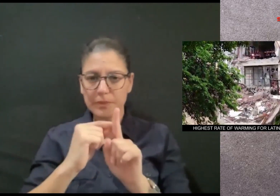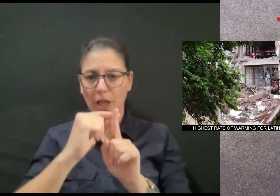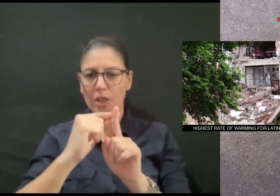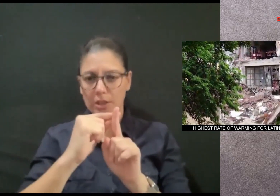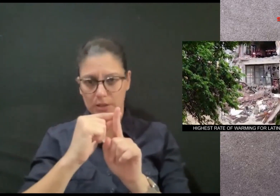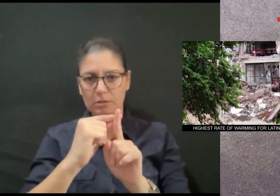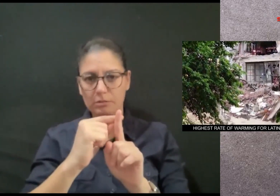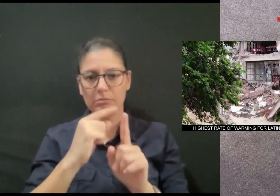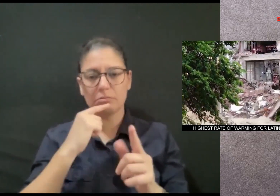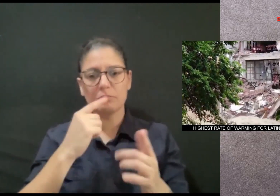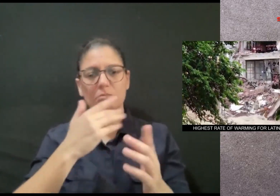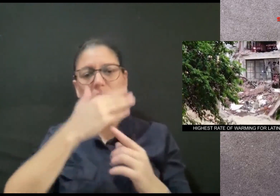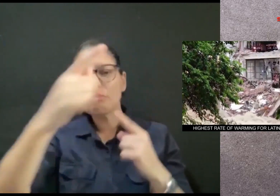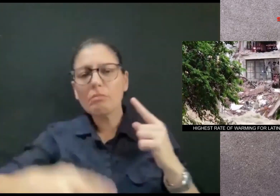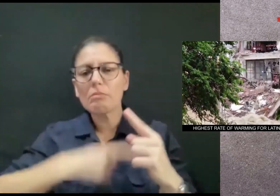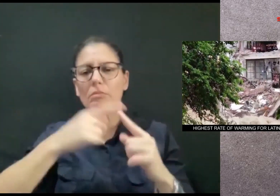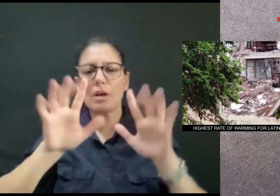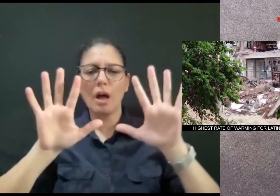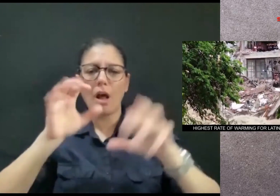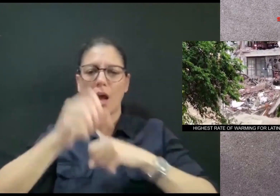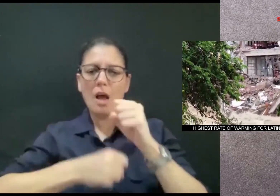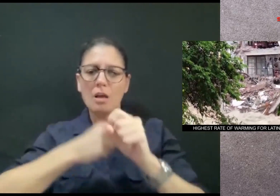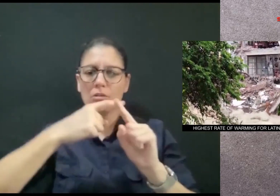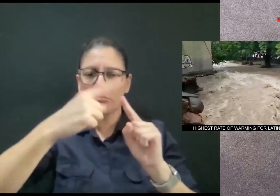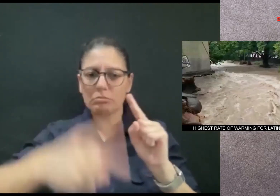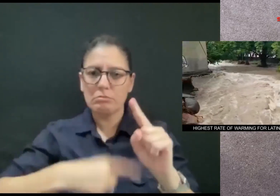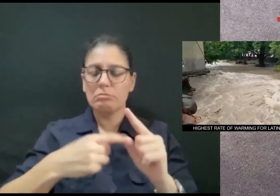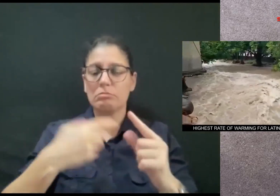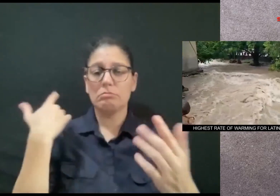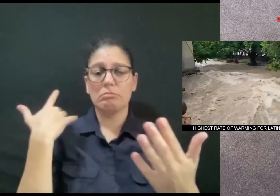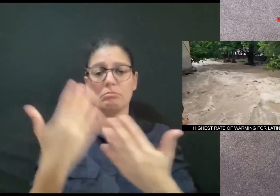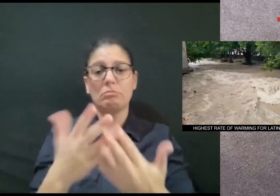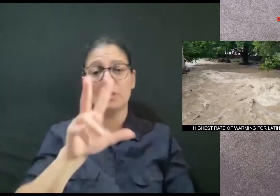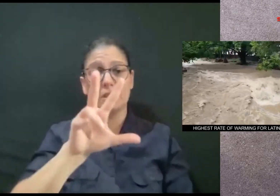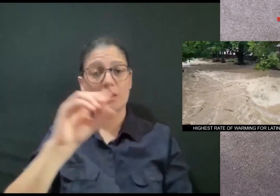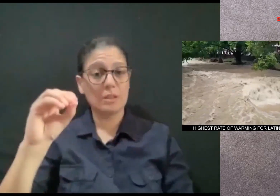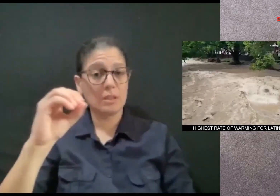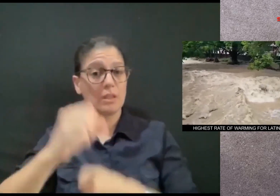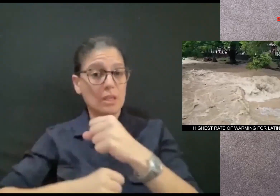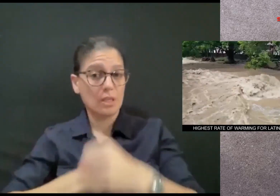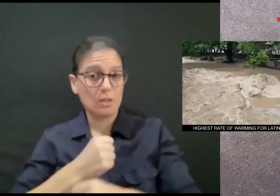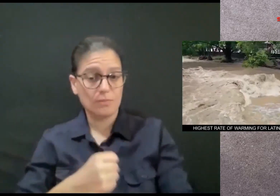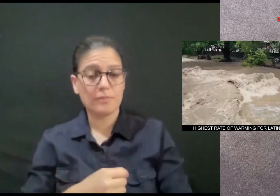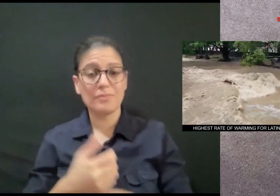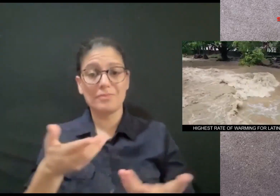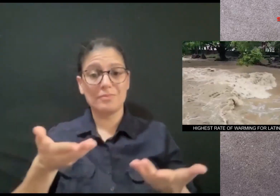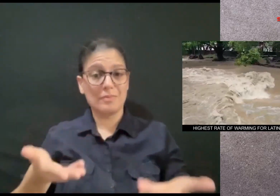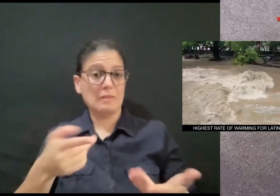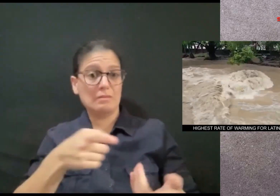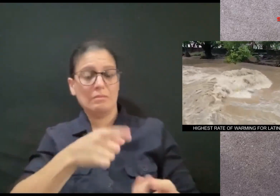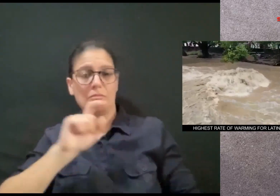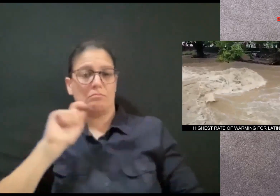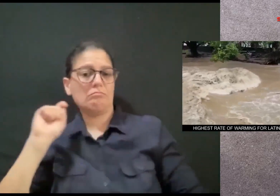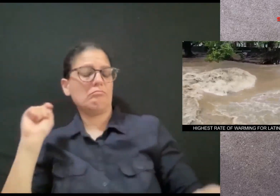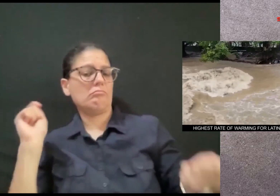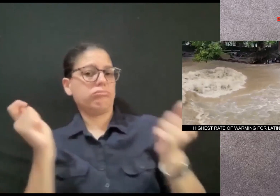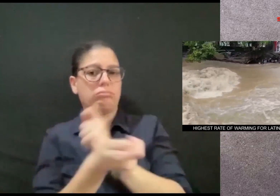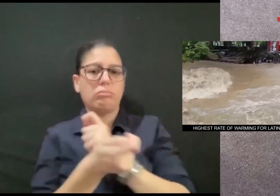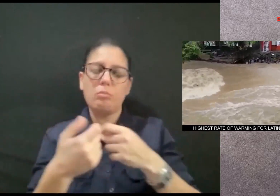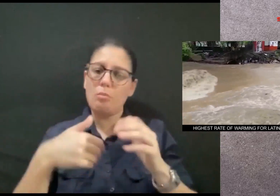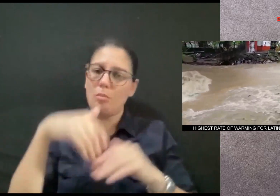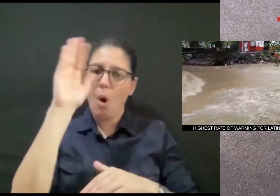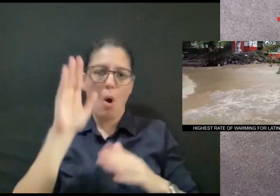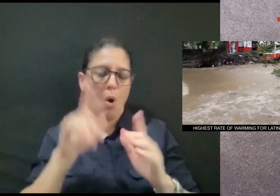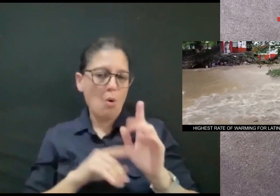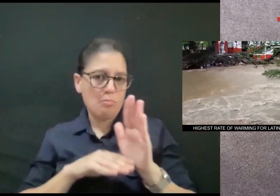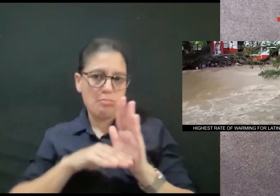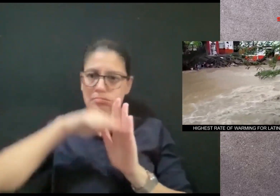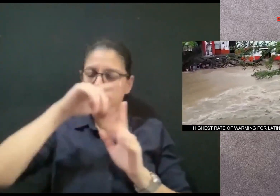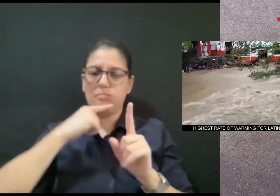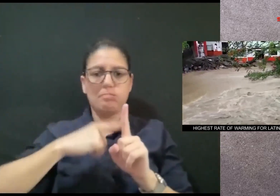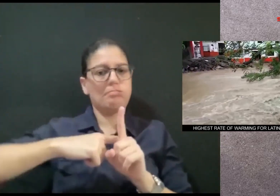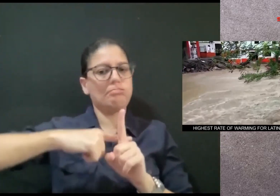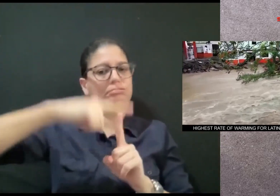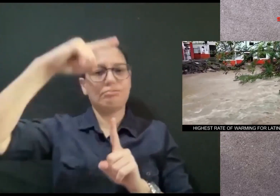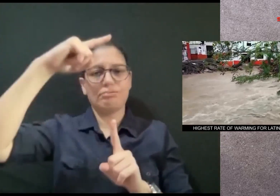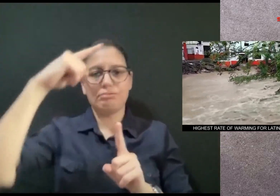every 10 years over the past 30 years that's the highest change since record keeping began